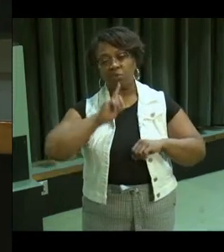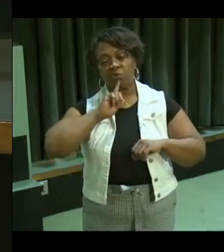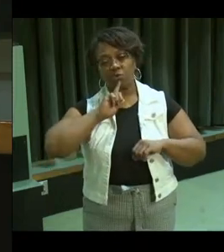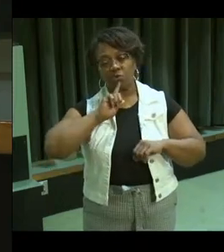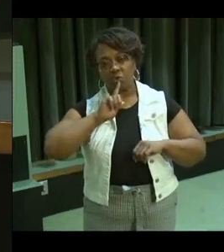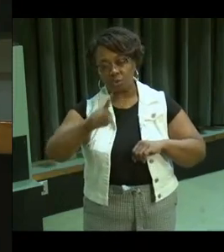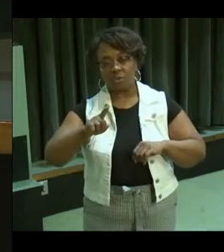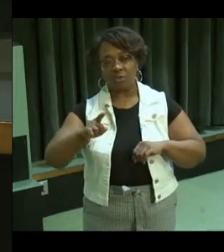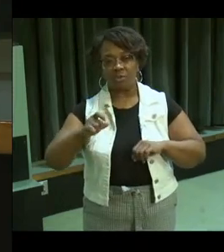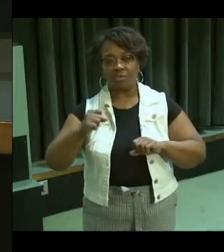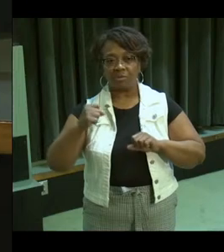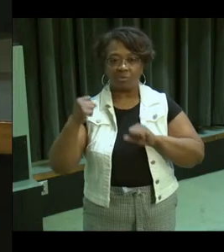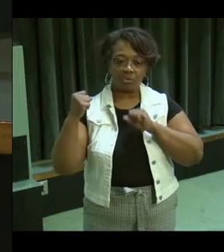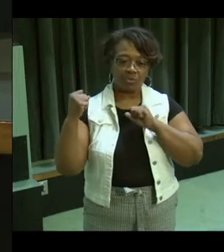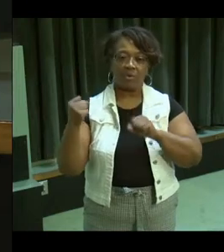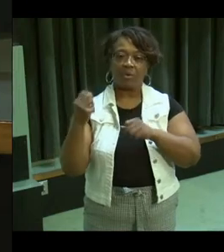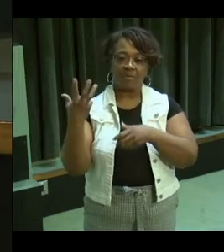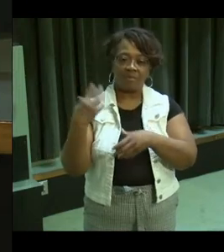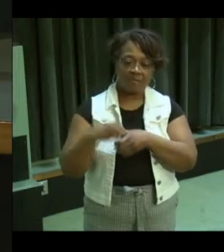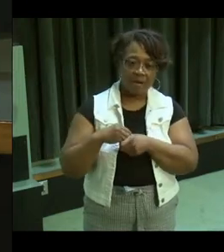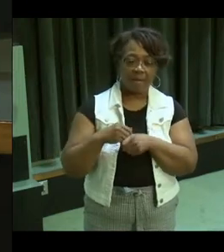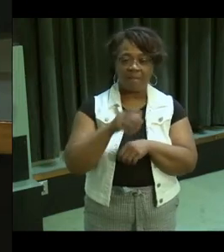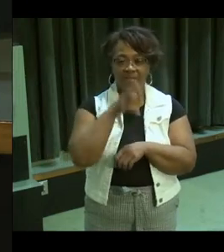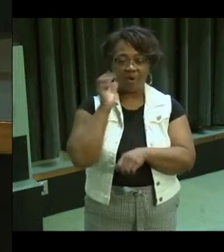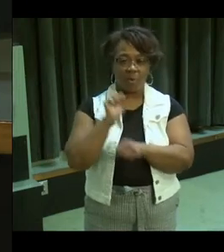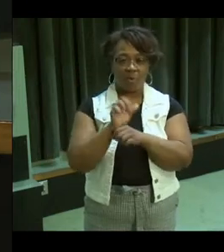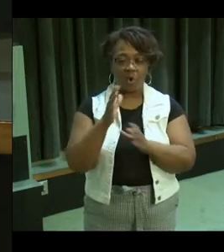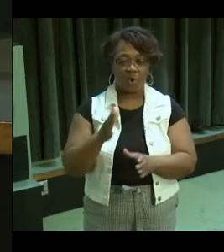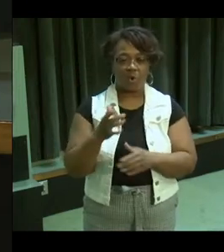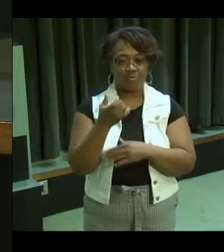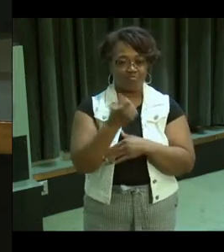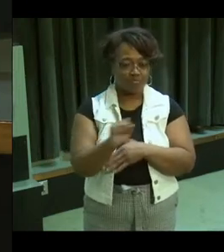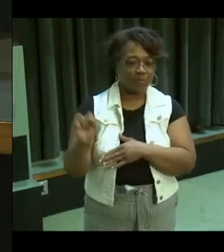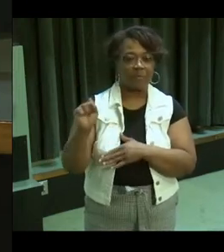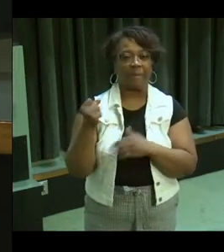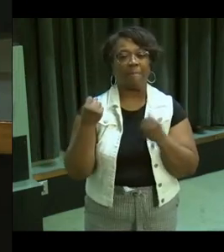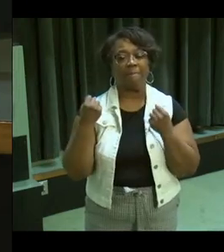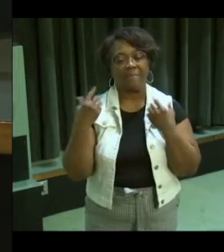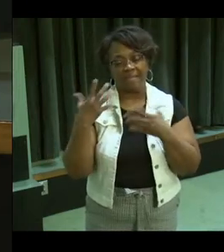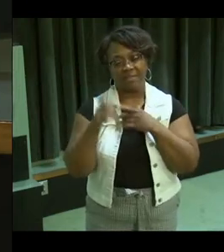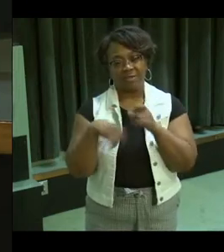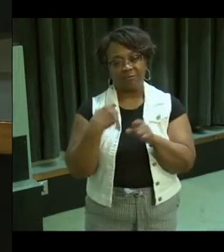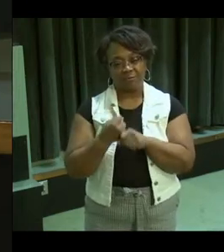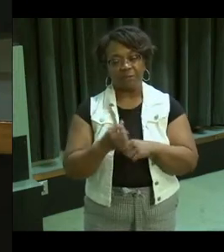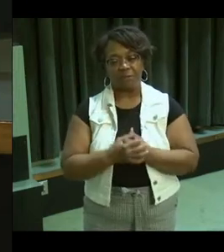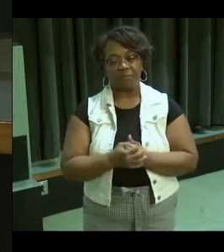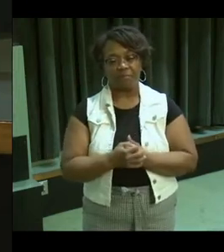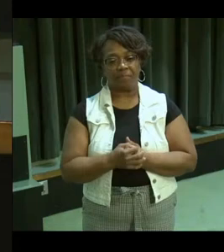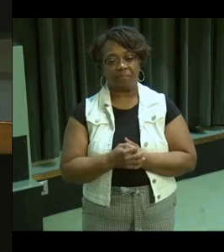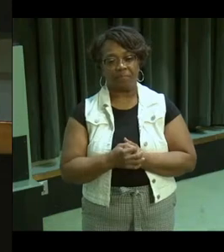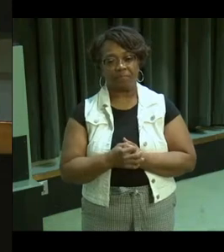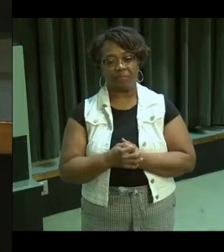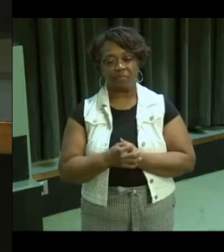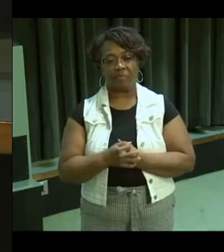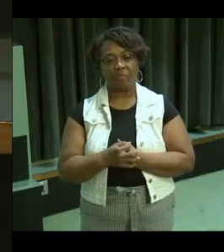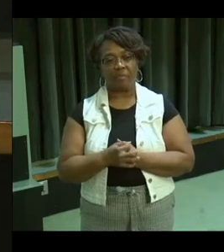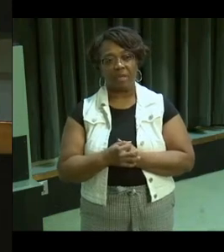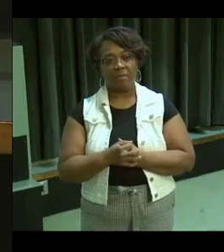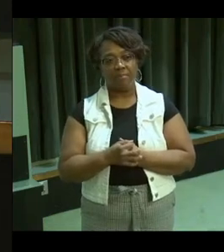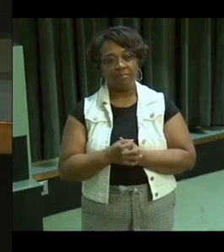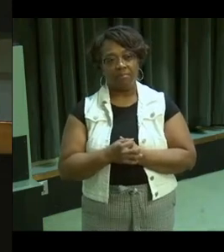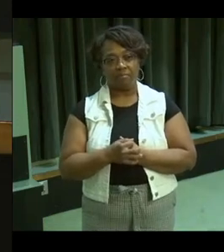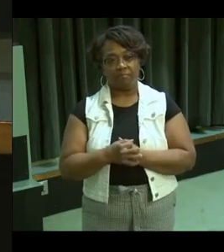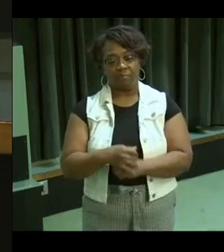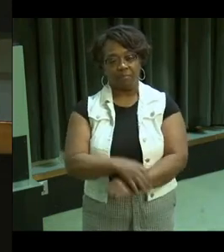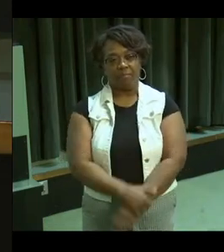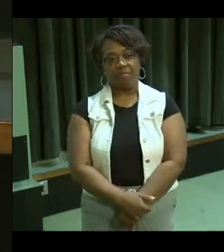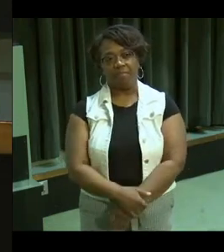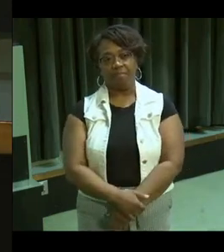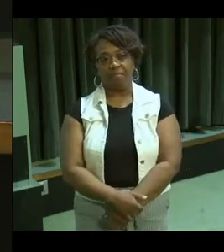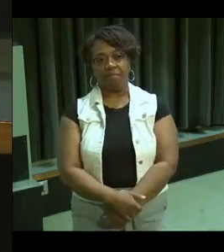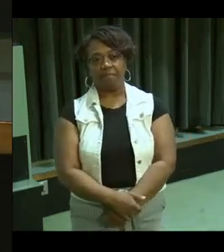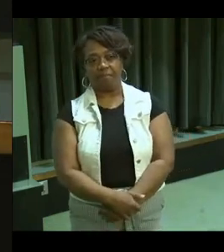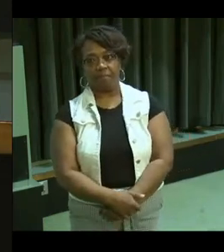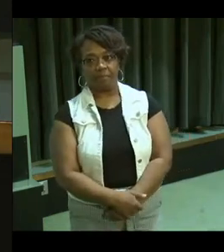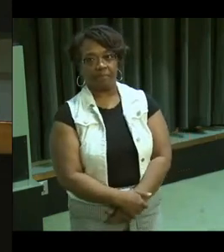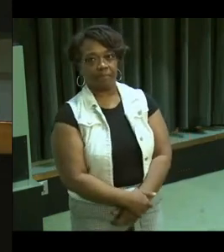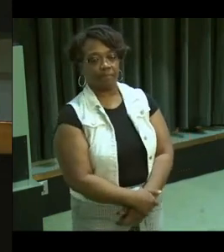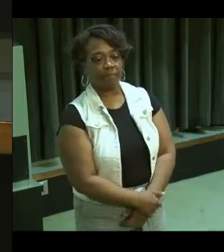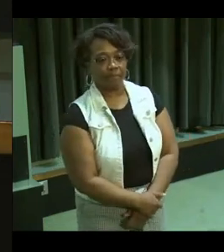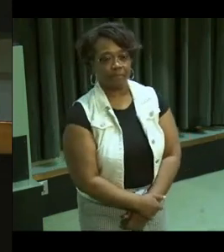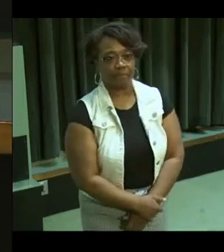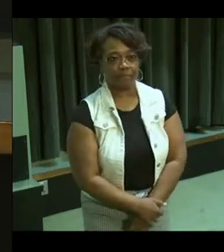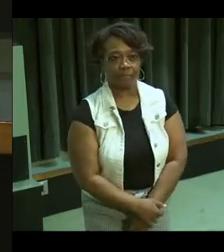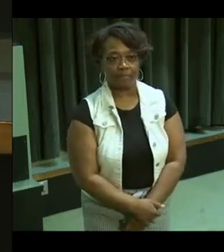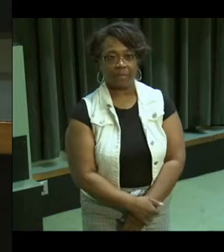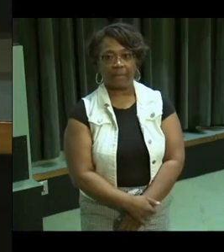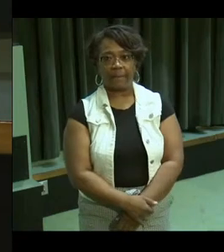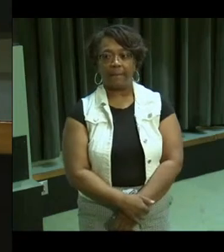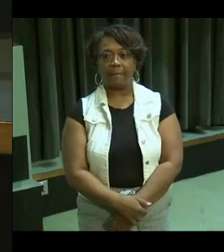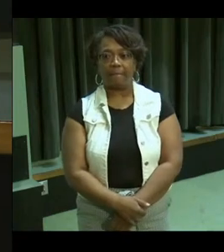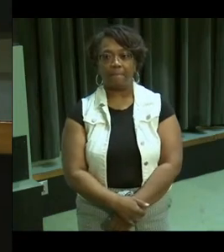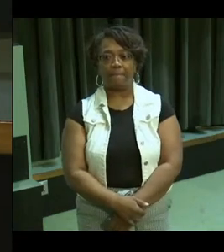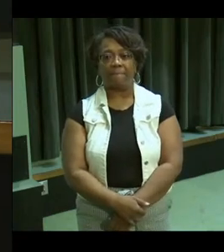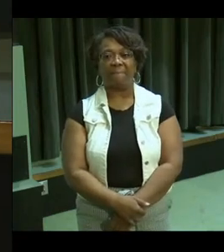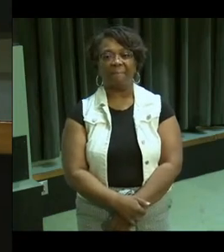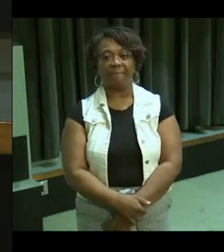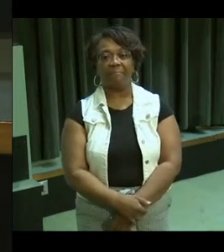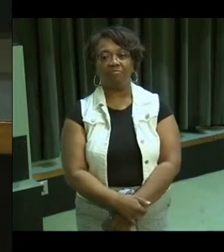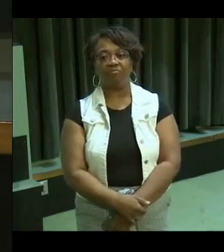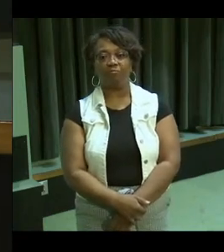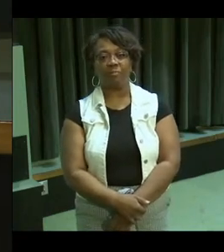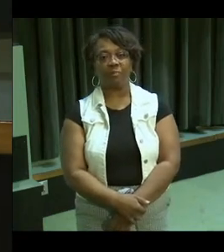definitely a huge part of the of